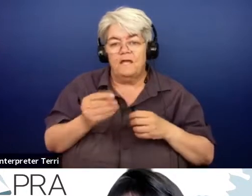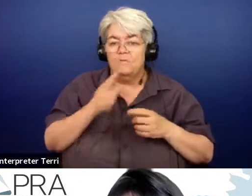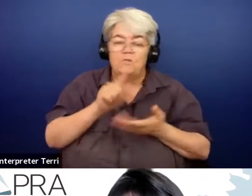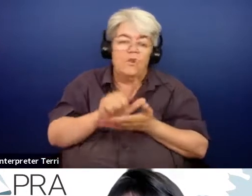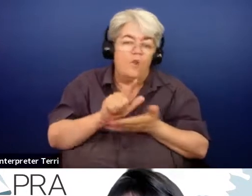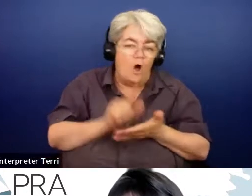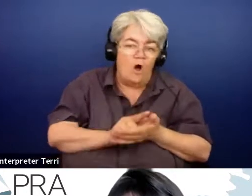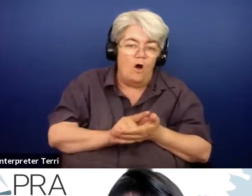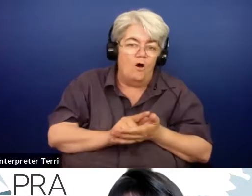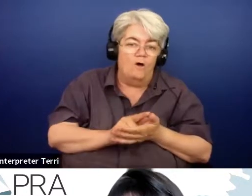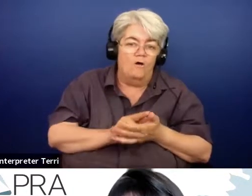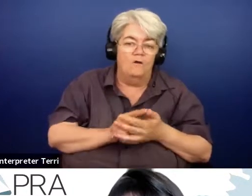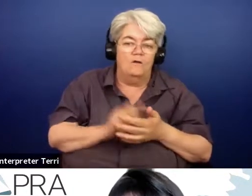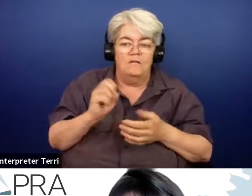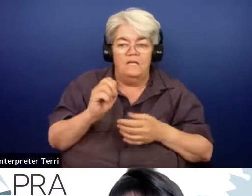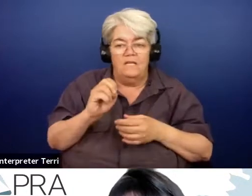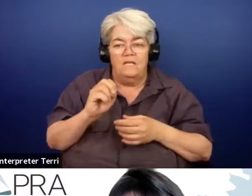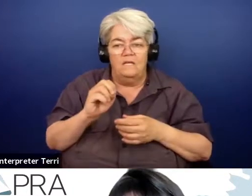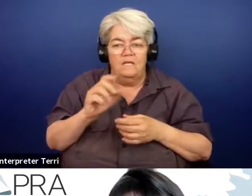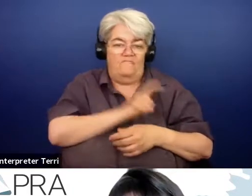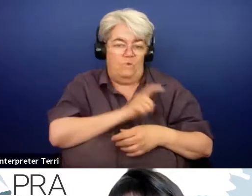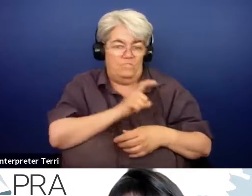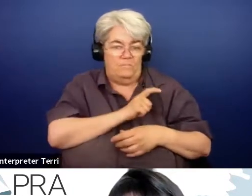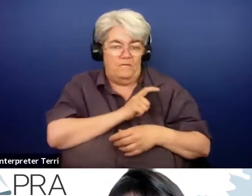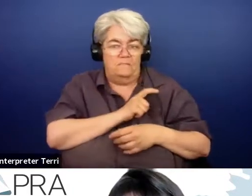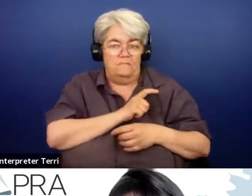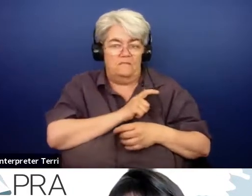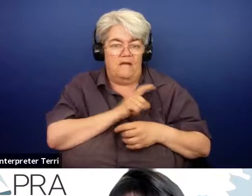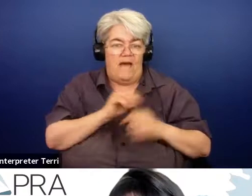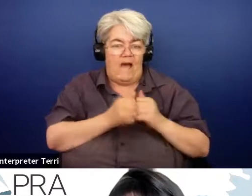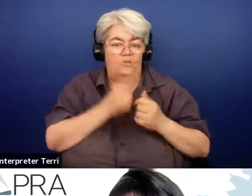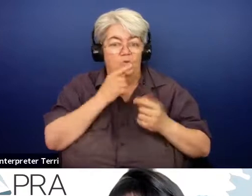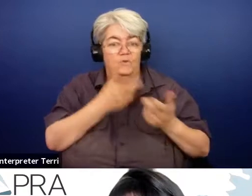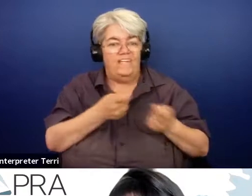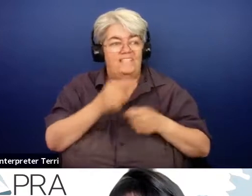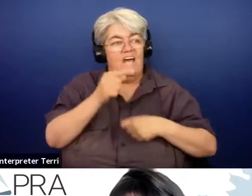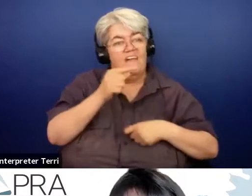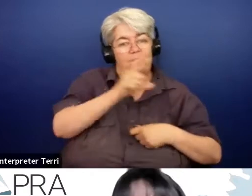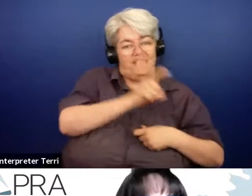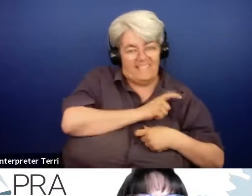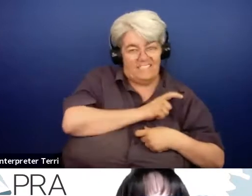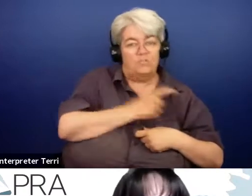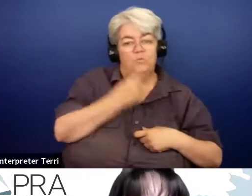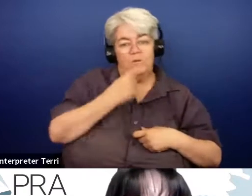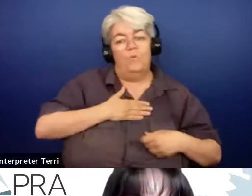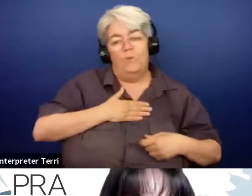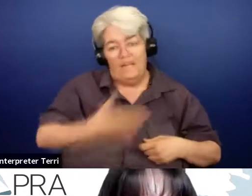how do you get that buy-in and in that part of the model of these people are dealing with